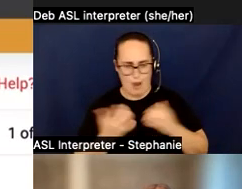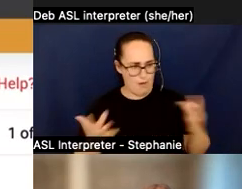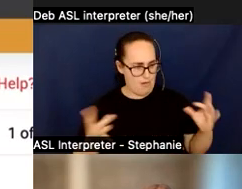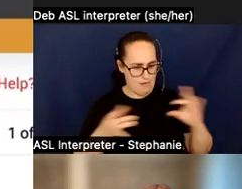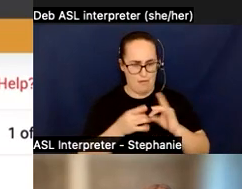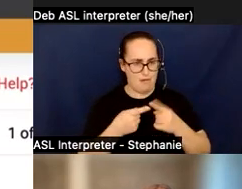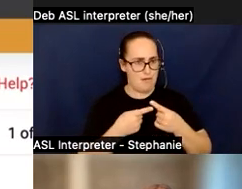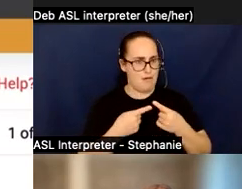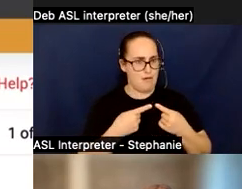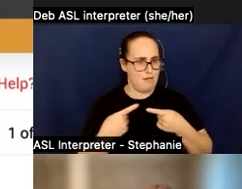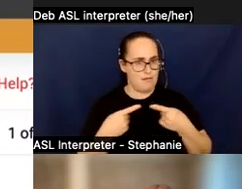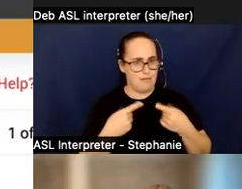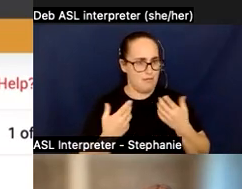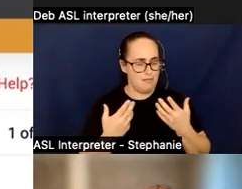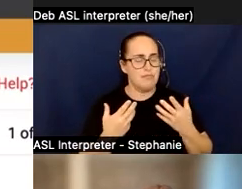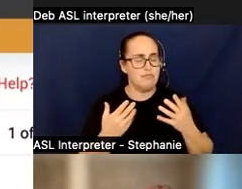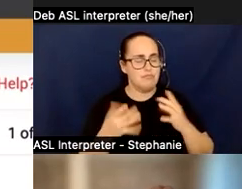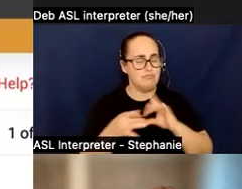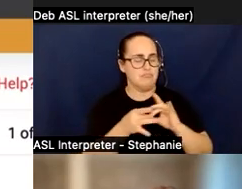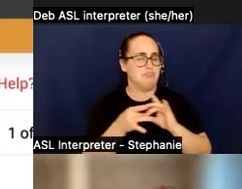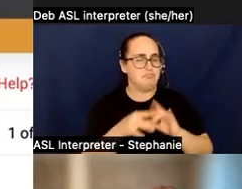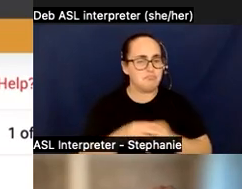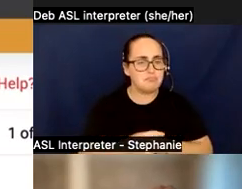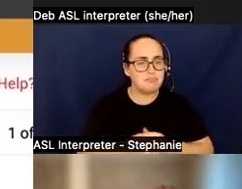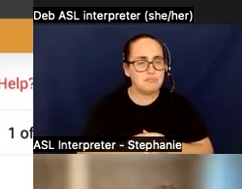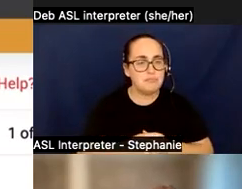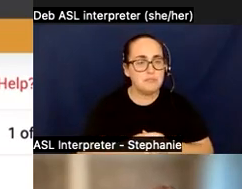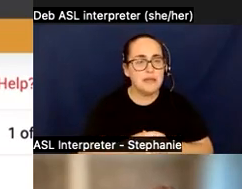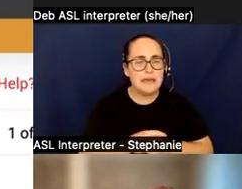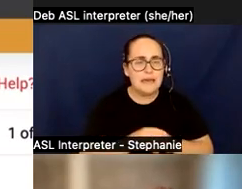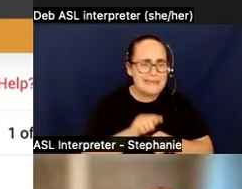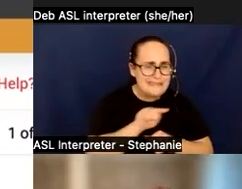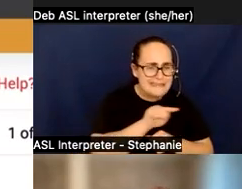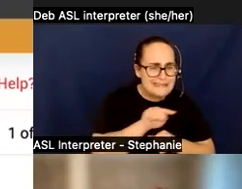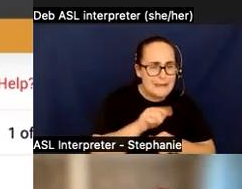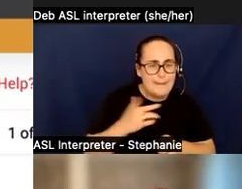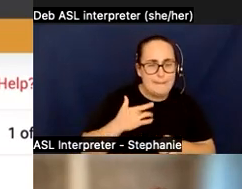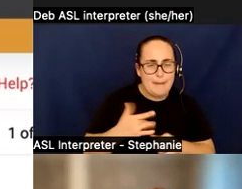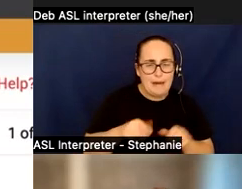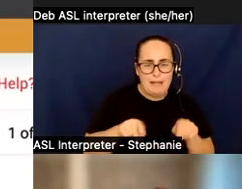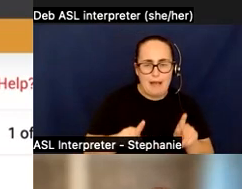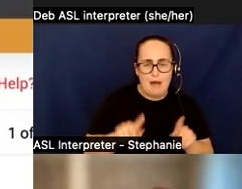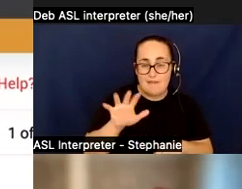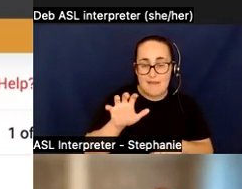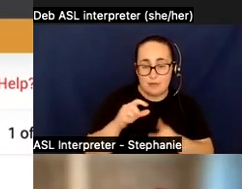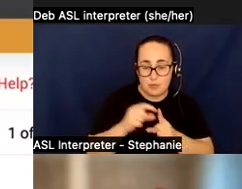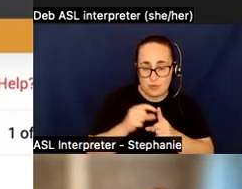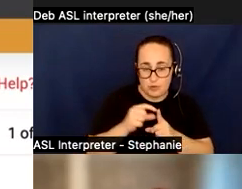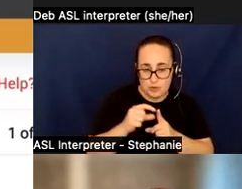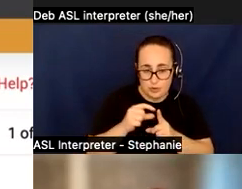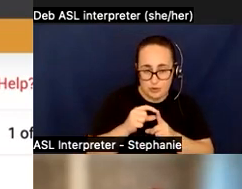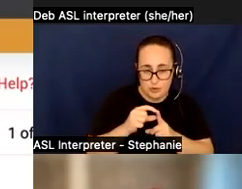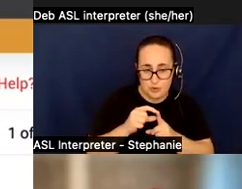There is a word count down here, I believe it's 500 normally, this is not a guide, it's not a it's